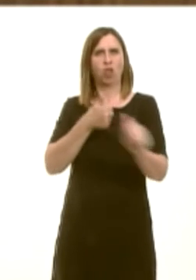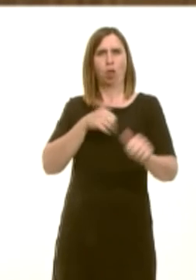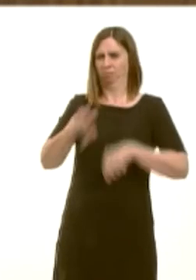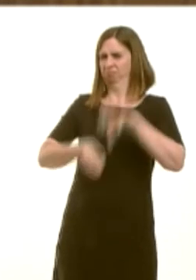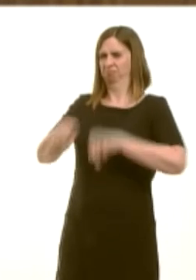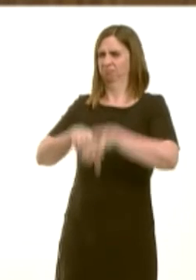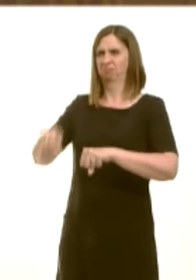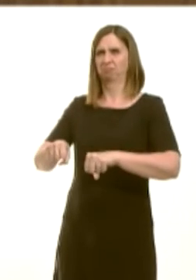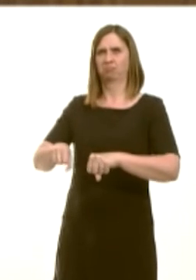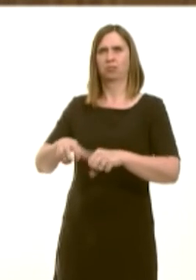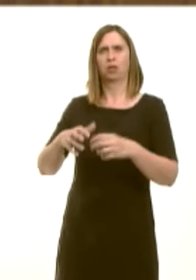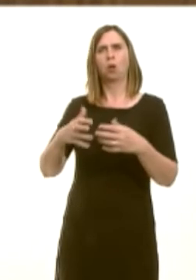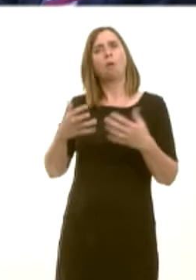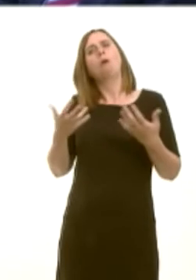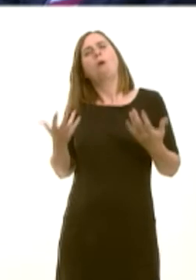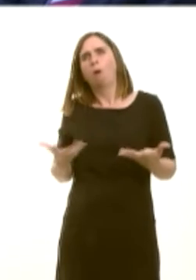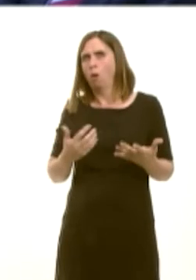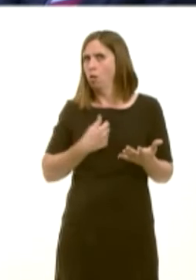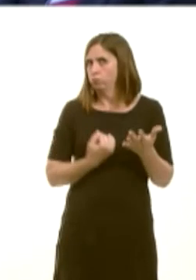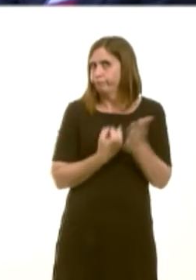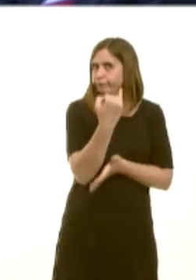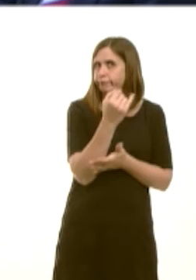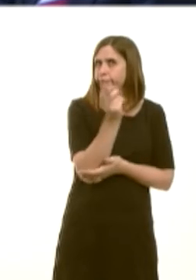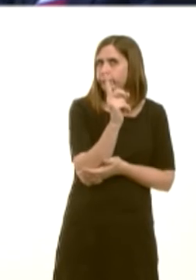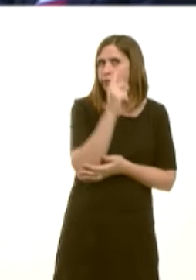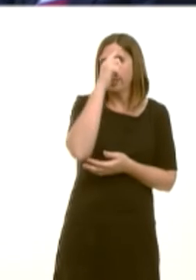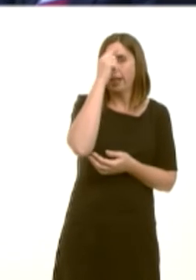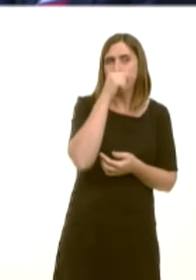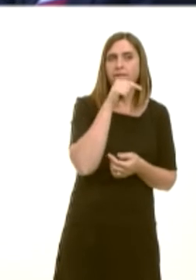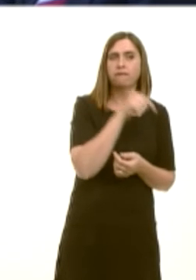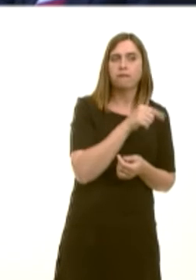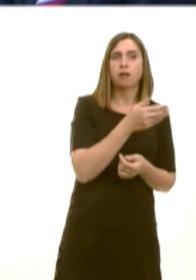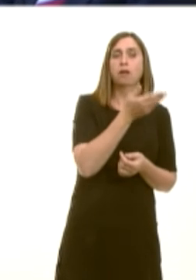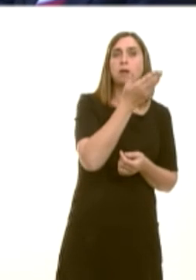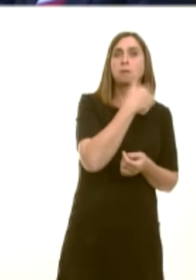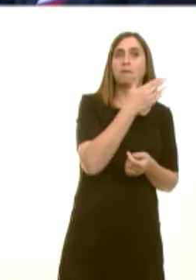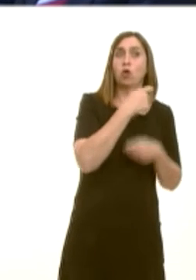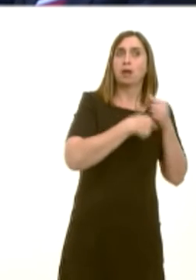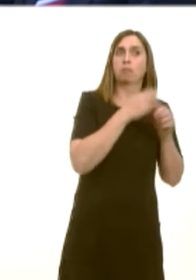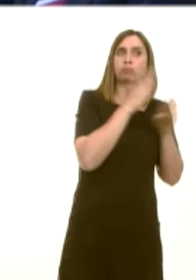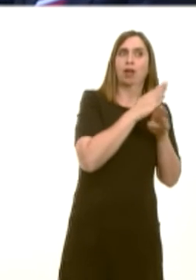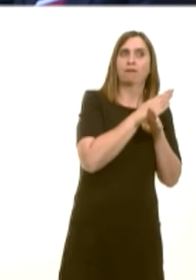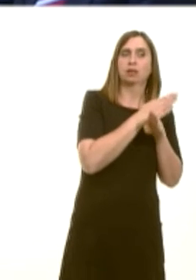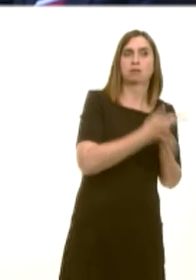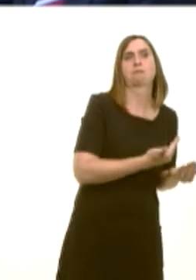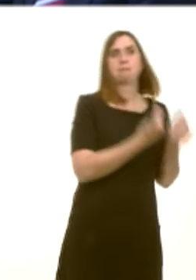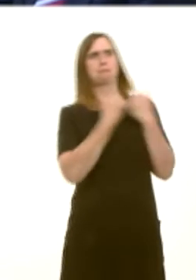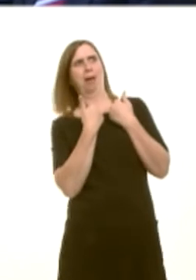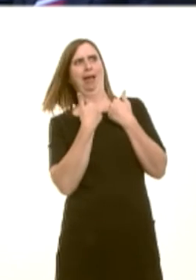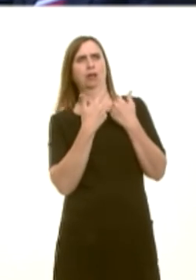back into public hands if they had been privatised in the past. Iíve received assurances in